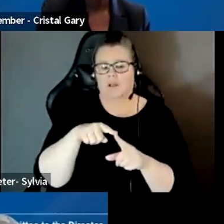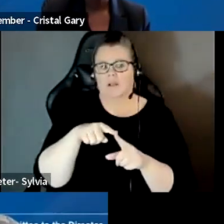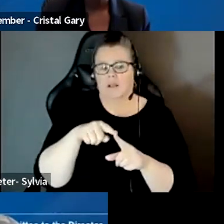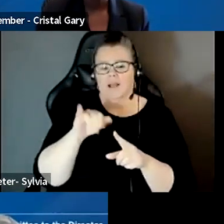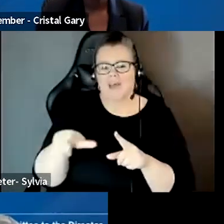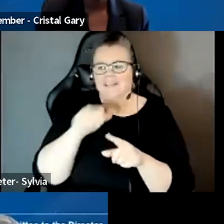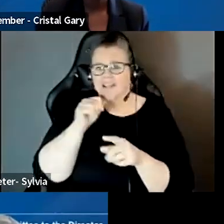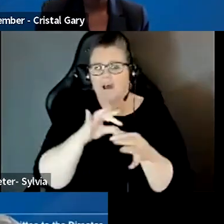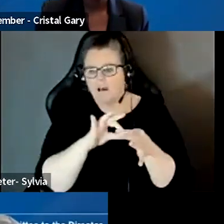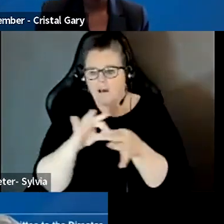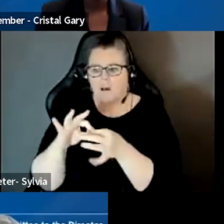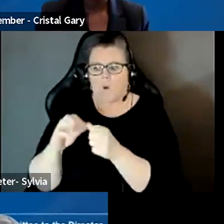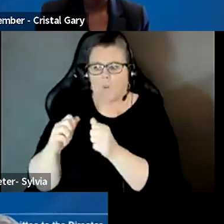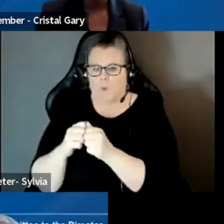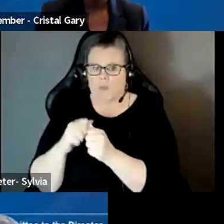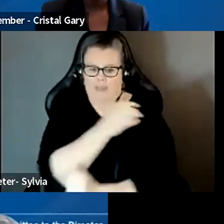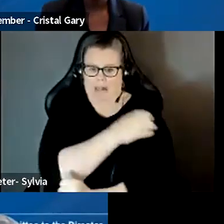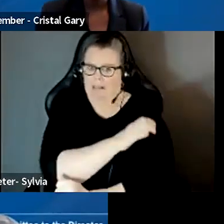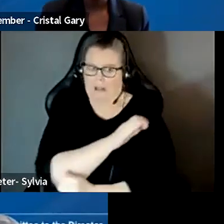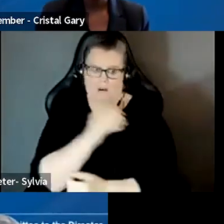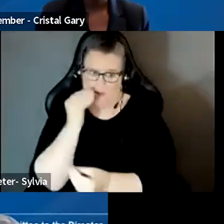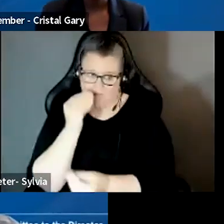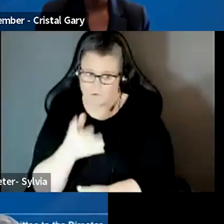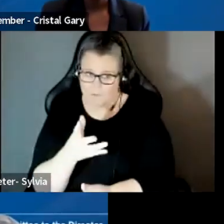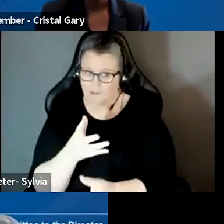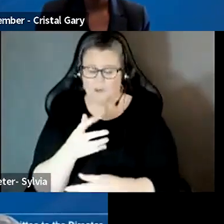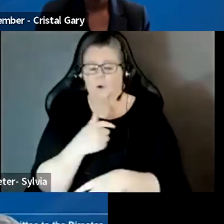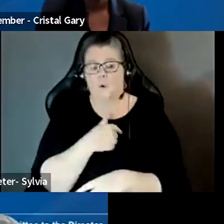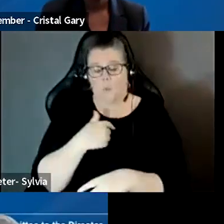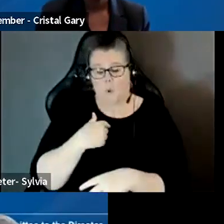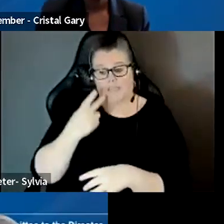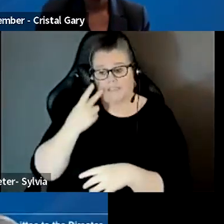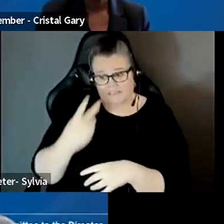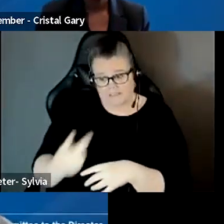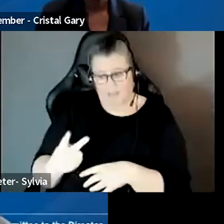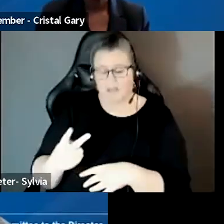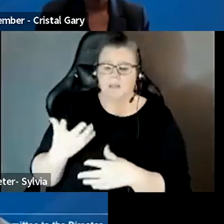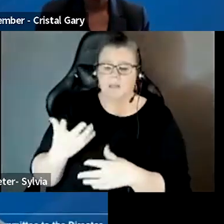So we do know that we have seen a -- somewhat of an increase in hospitalizations,